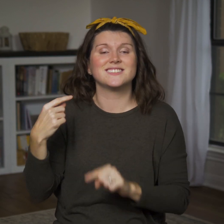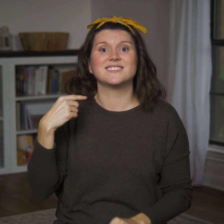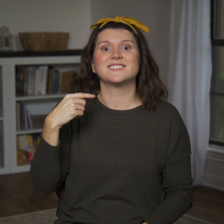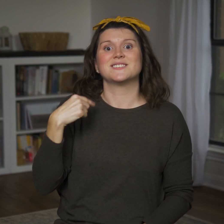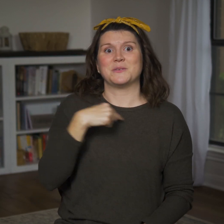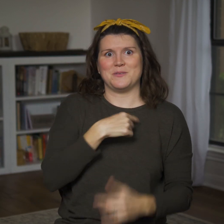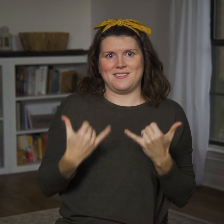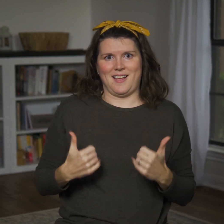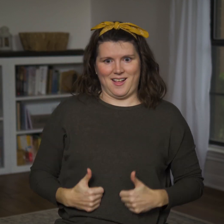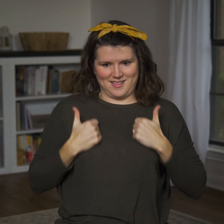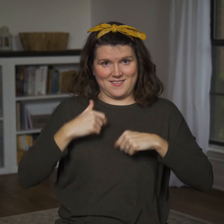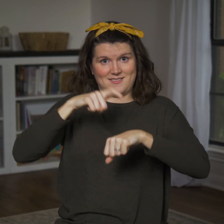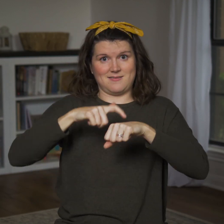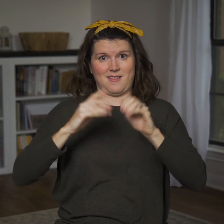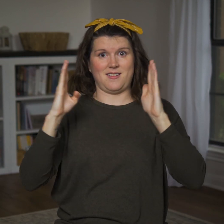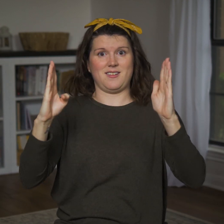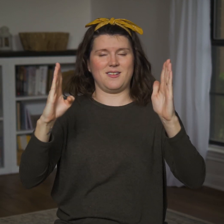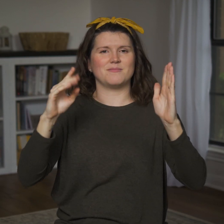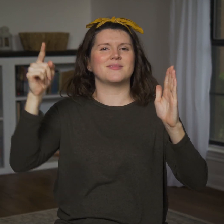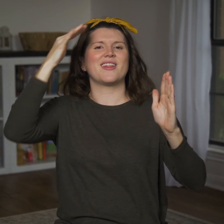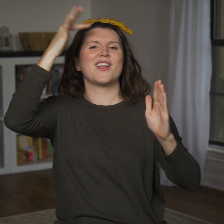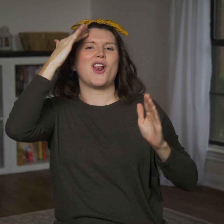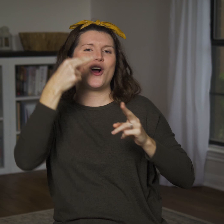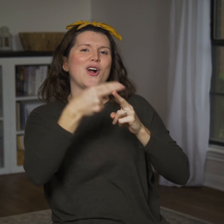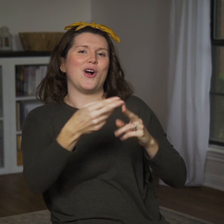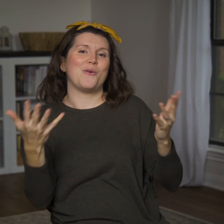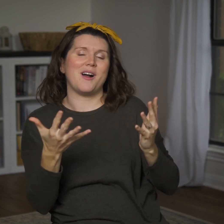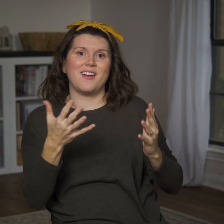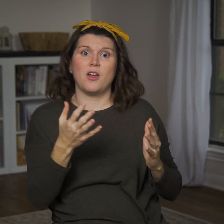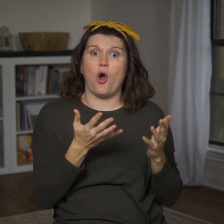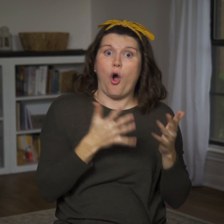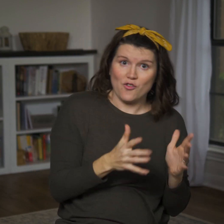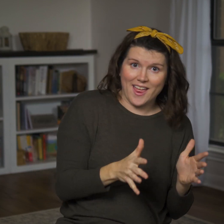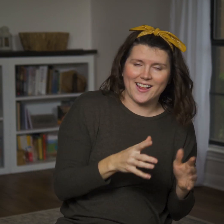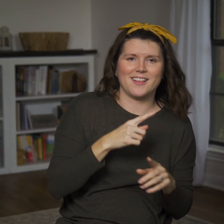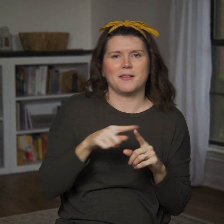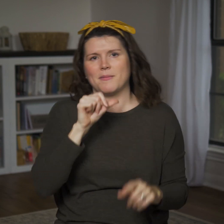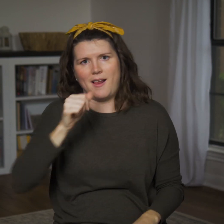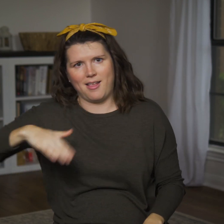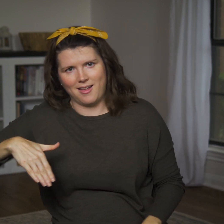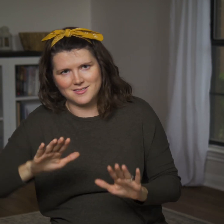We live in the time period theologians call “the already but not yet”